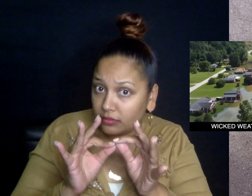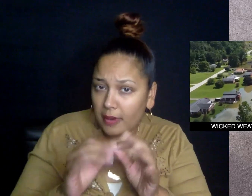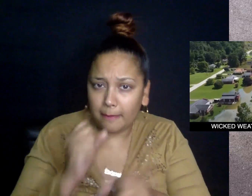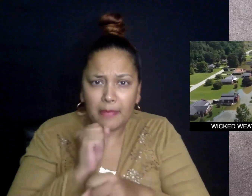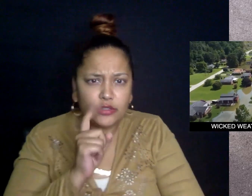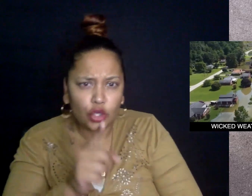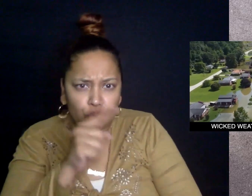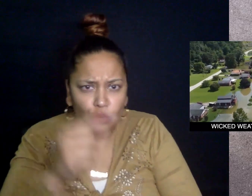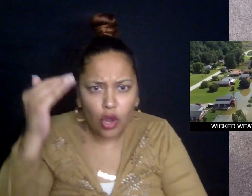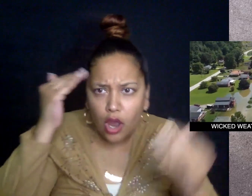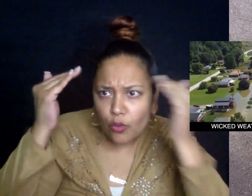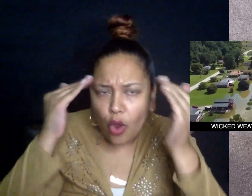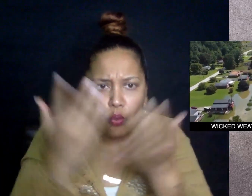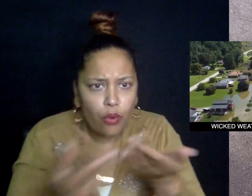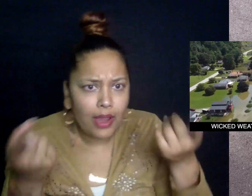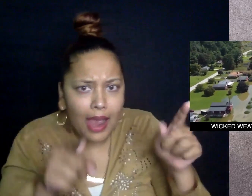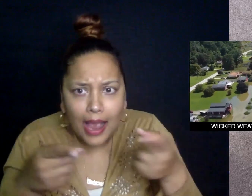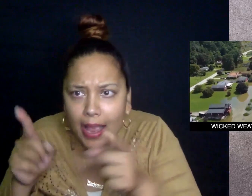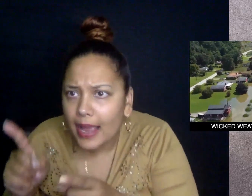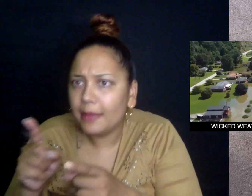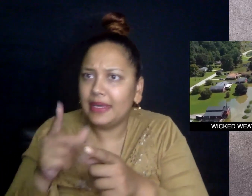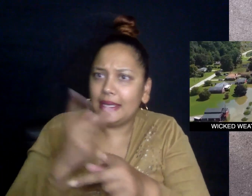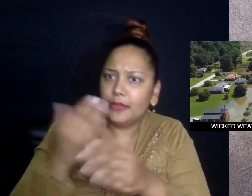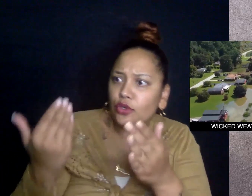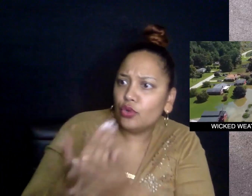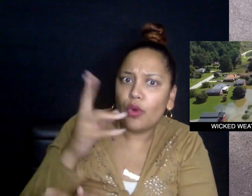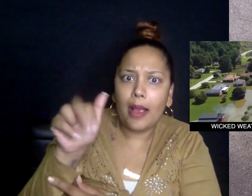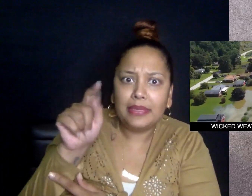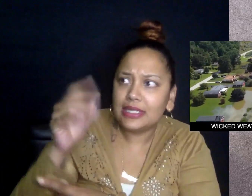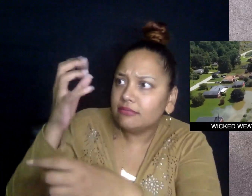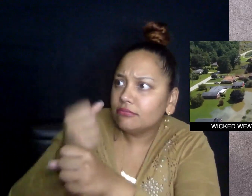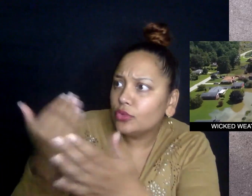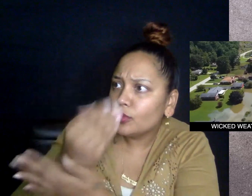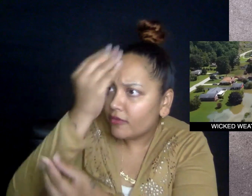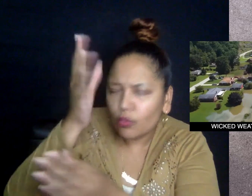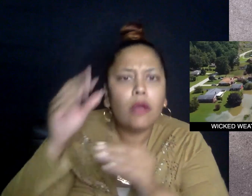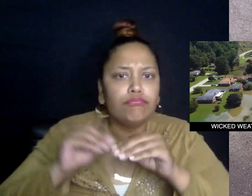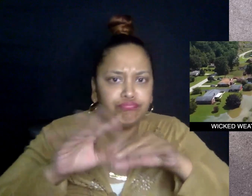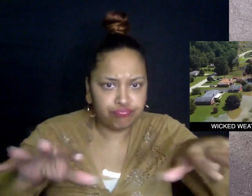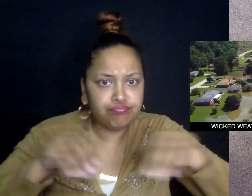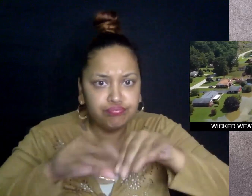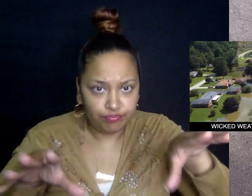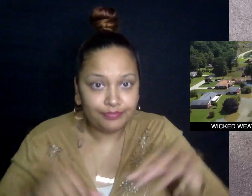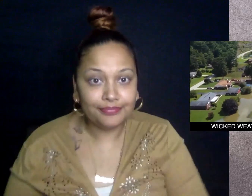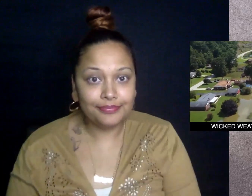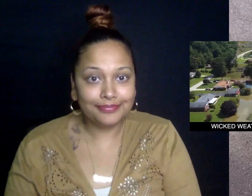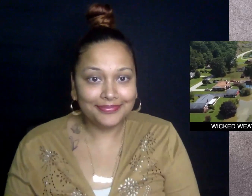as always Sign1News will post any emergency press conferences with sign language interpretation